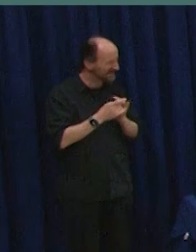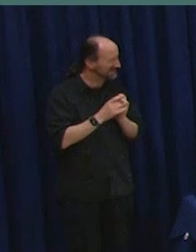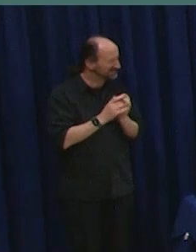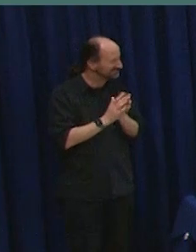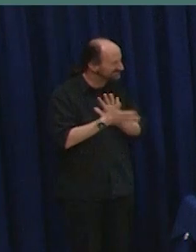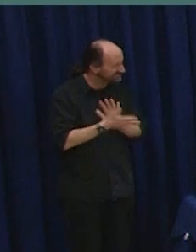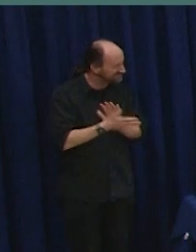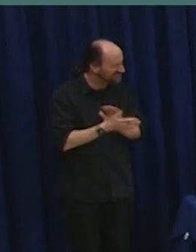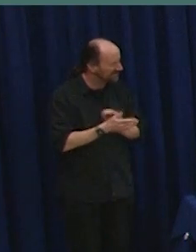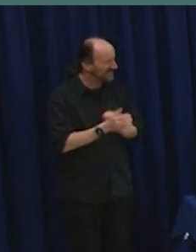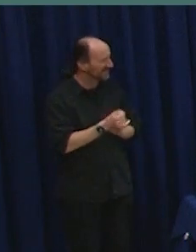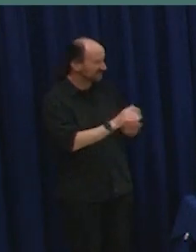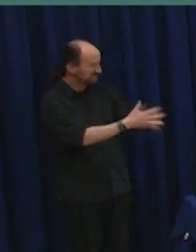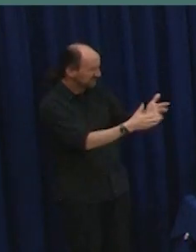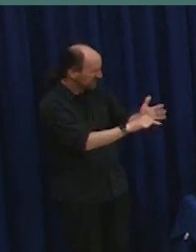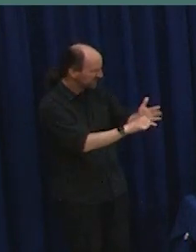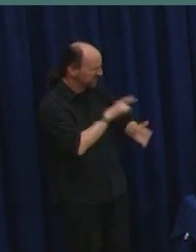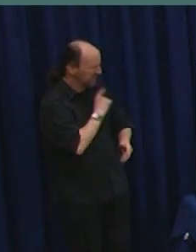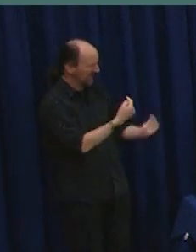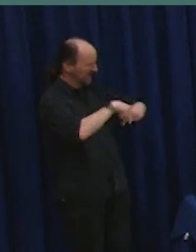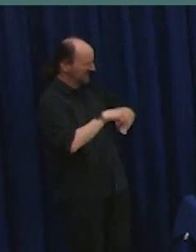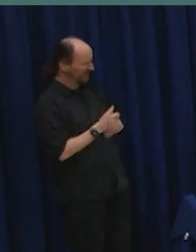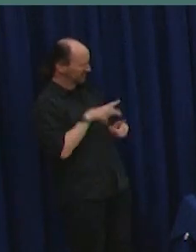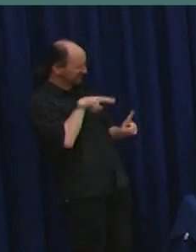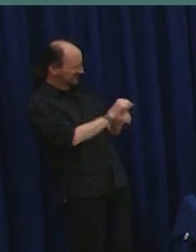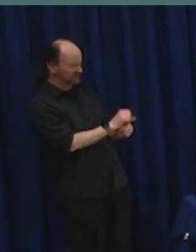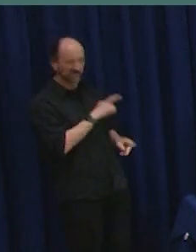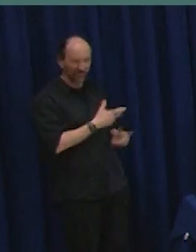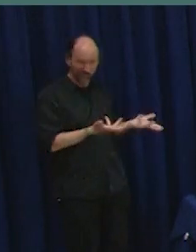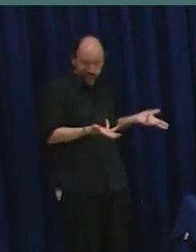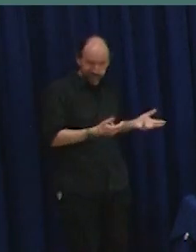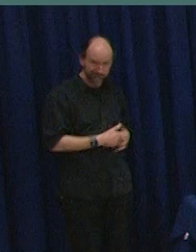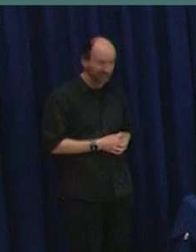what are you doing giving a diagnosis? And it also needs to be lifelong, this is something we're born